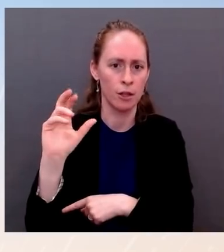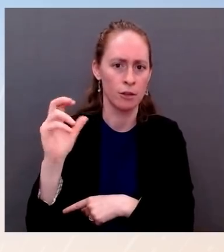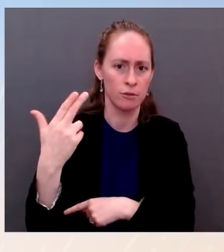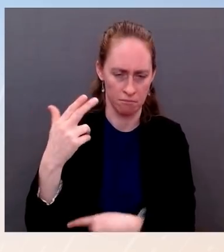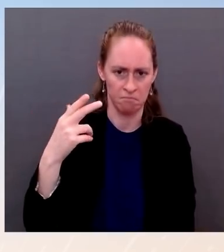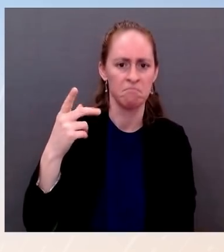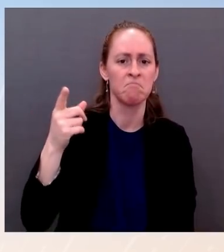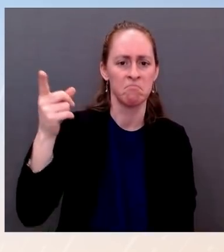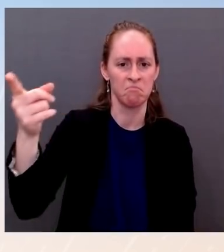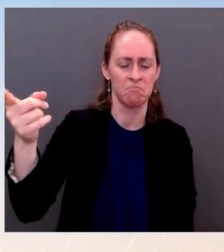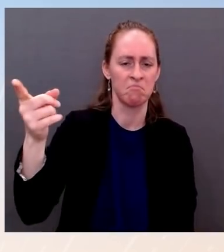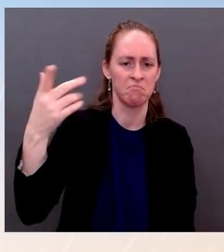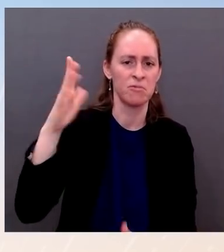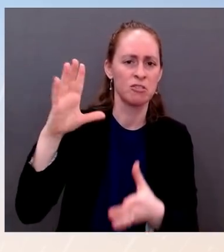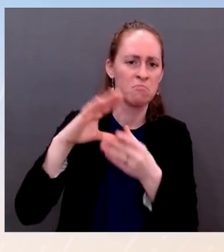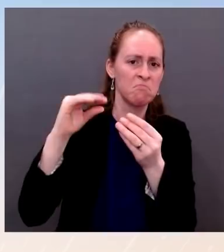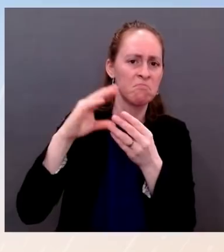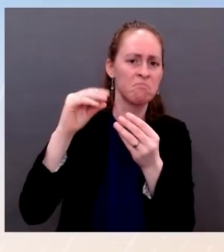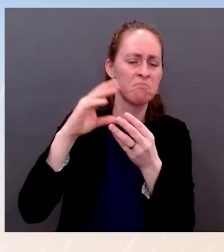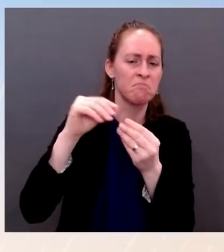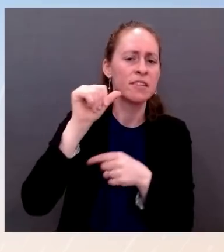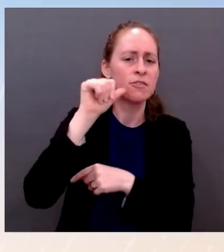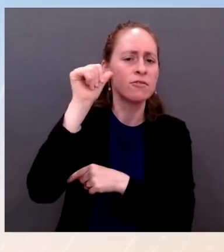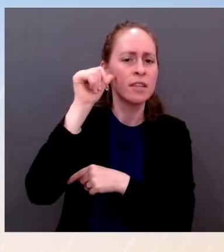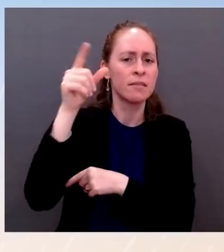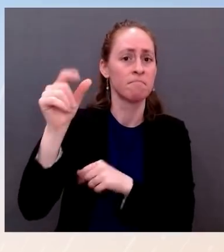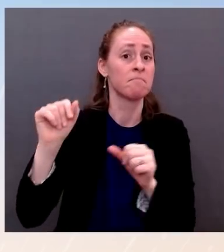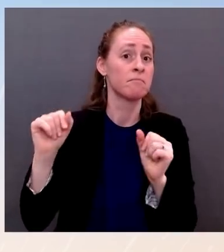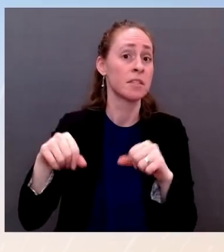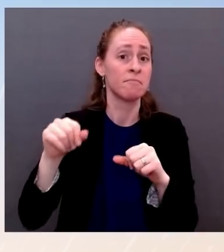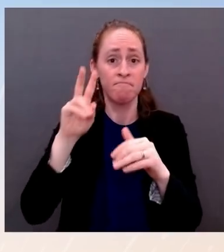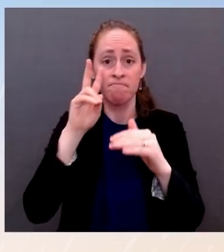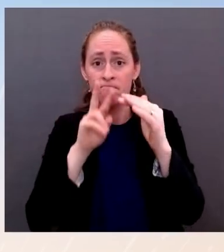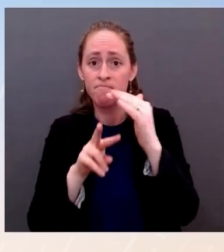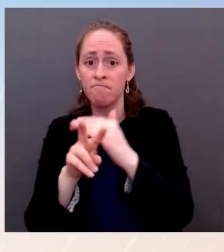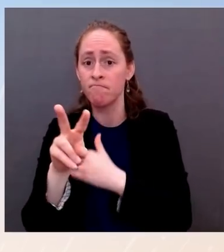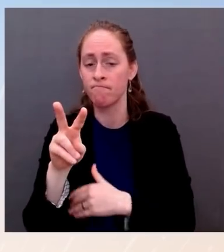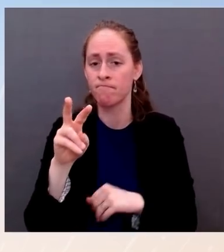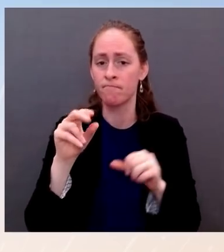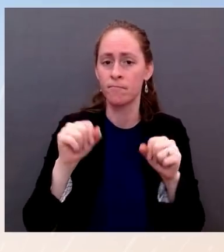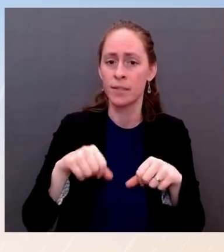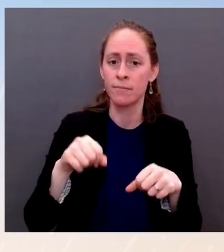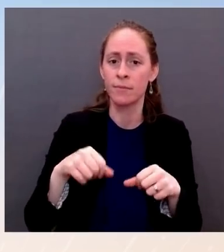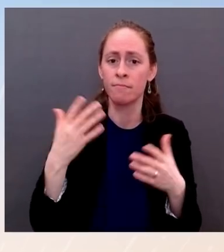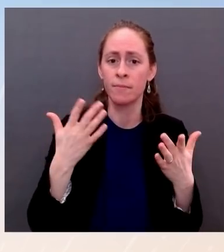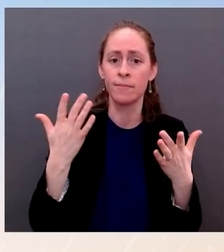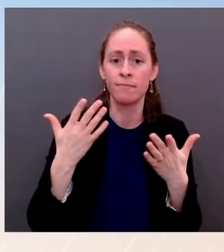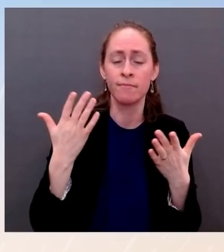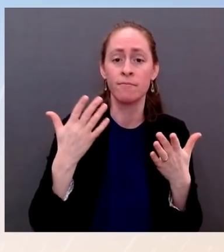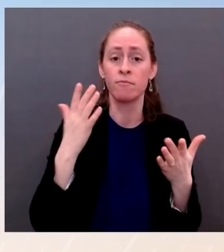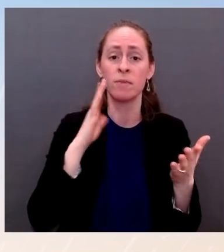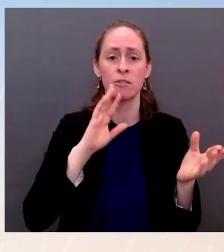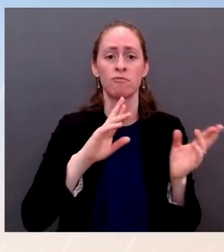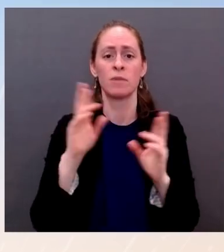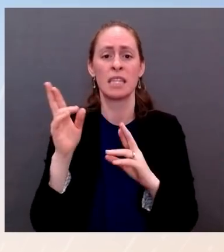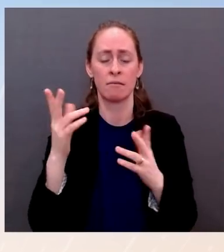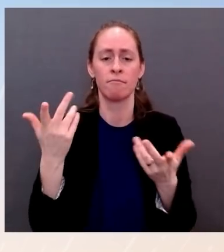to ensure that the convoy does not disrupt lawful trade and transportation or interfere with federal government and law enforcement operations.